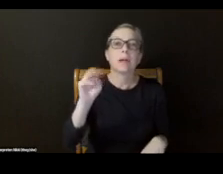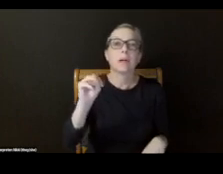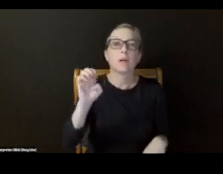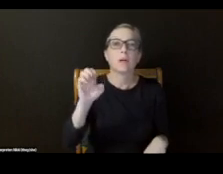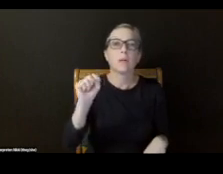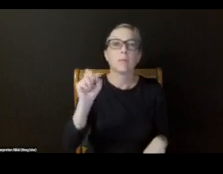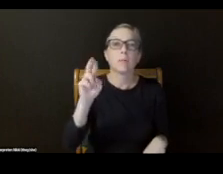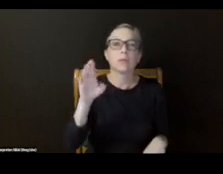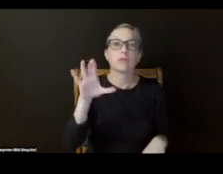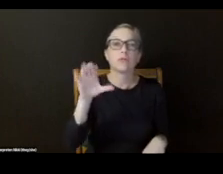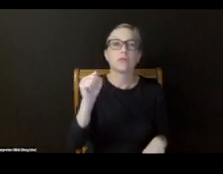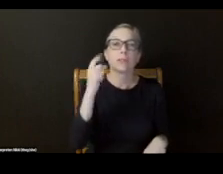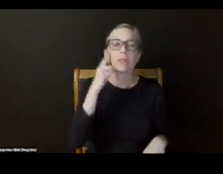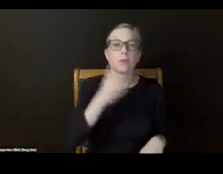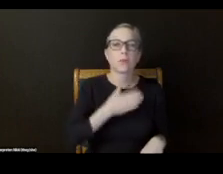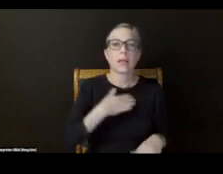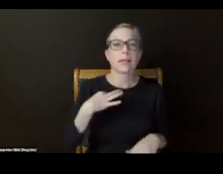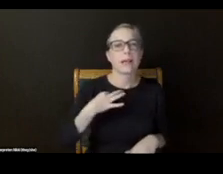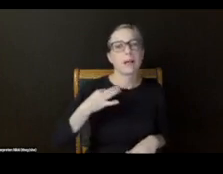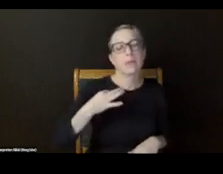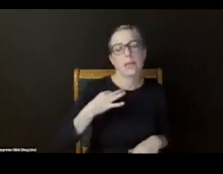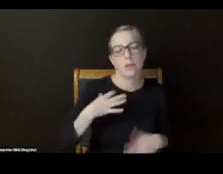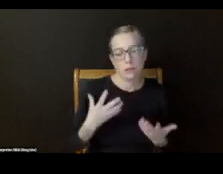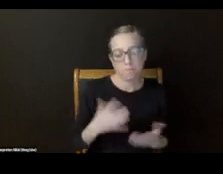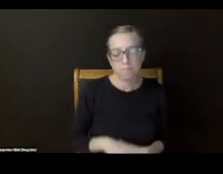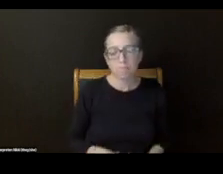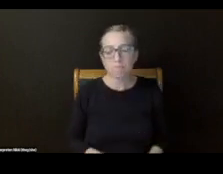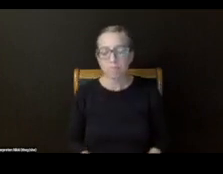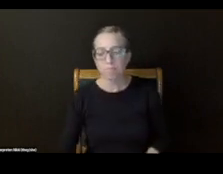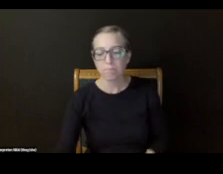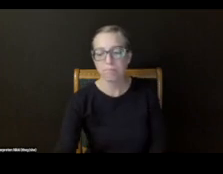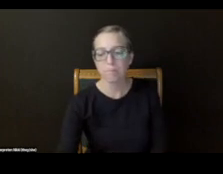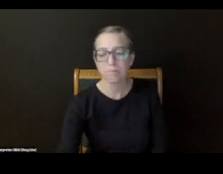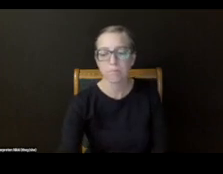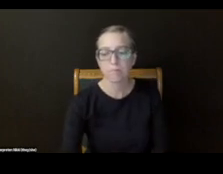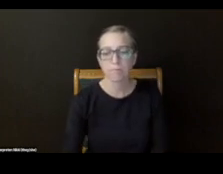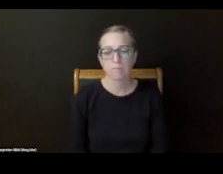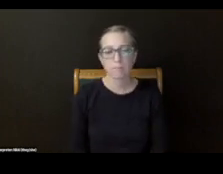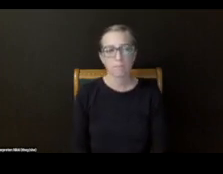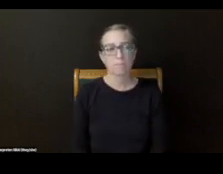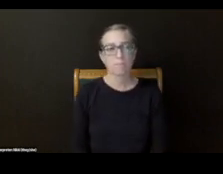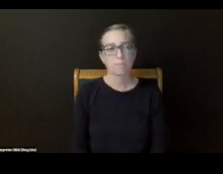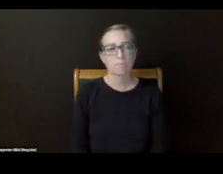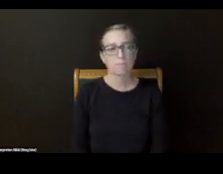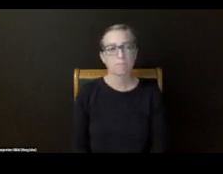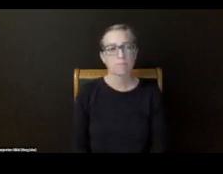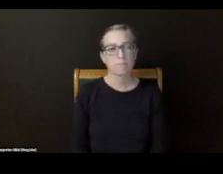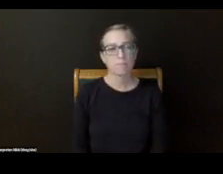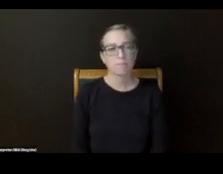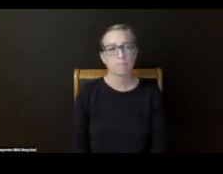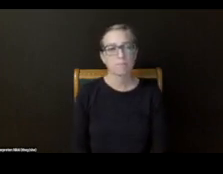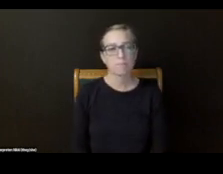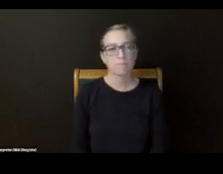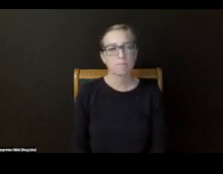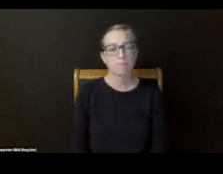So it was almost really cool how he